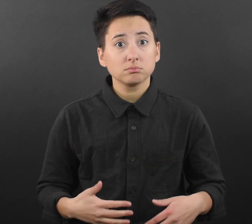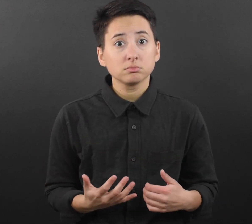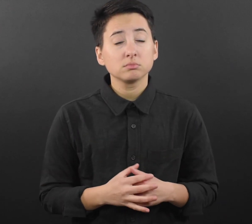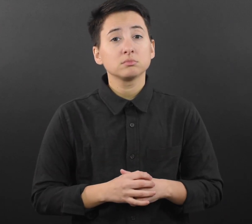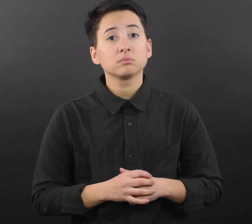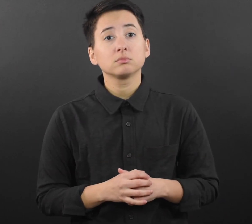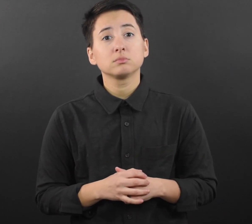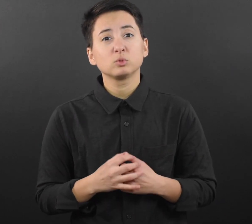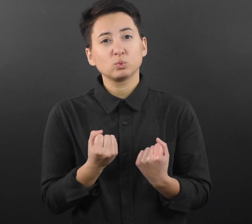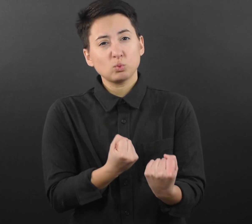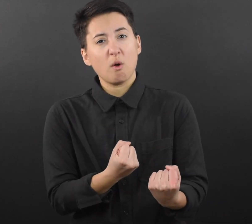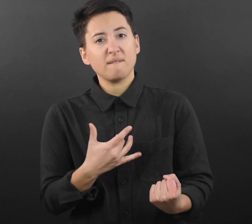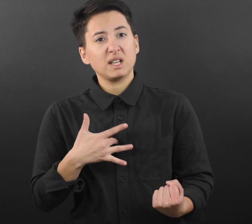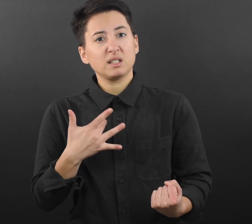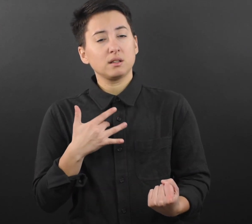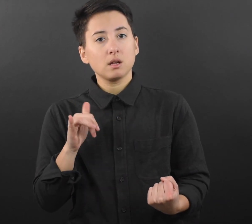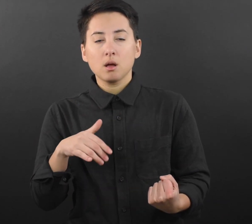Strong feelings that will not go away,